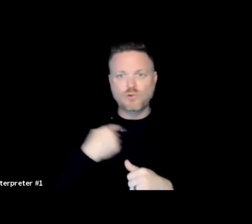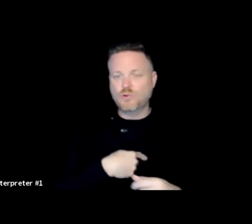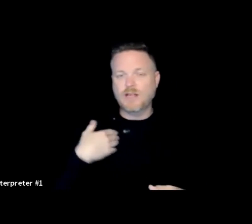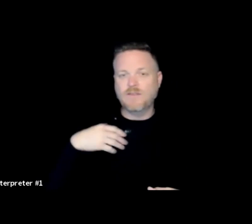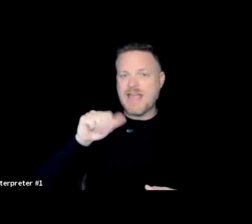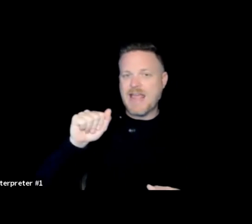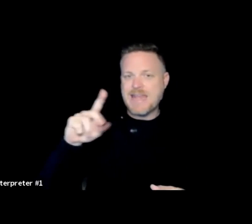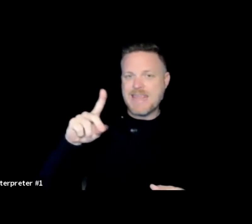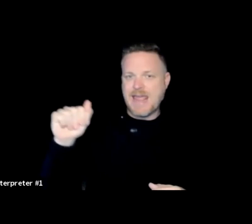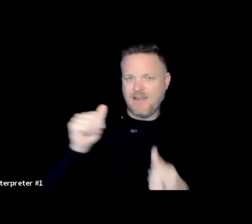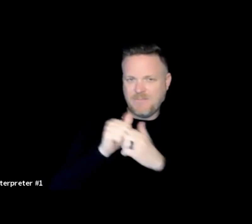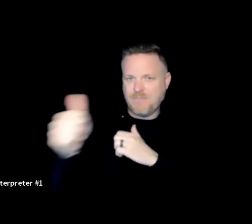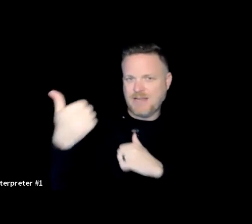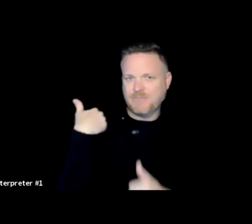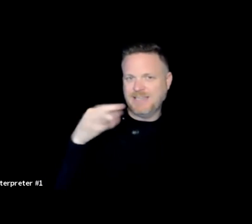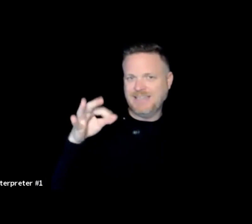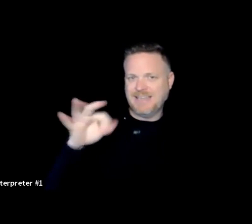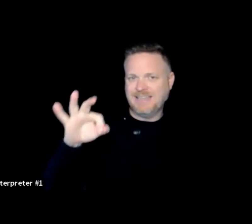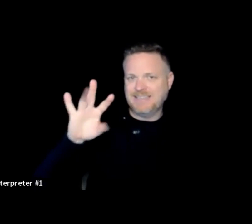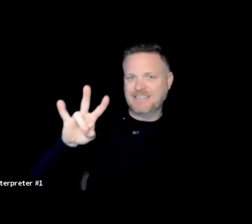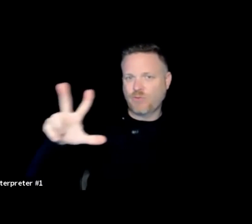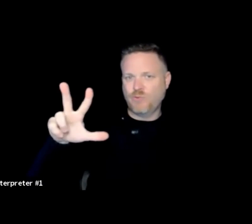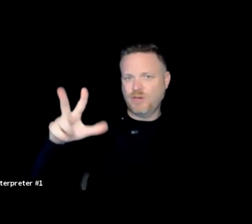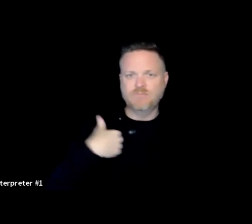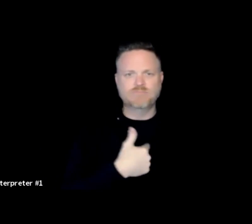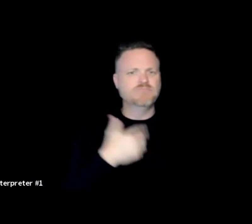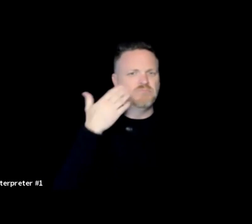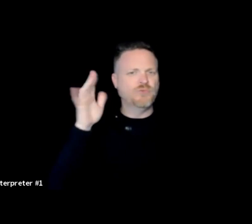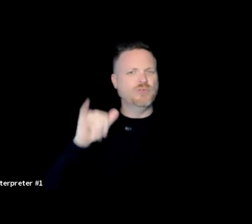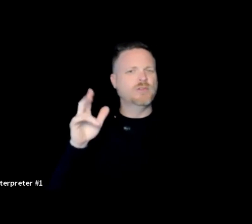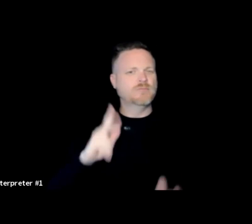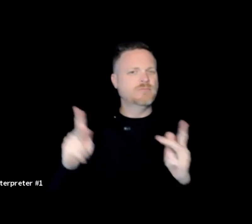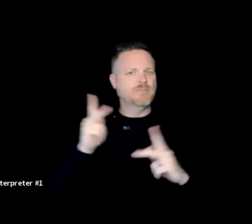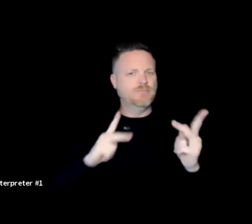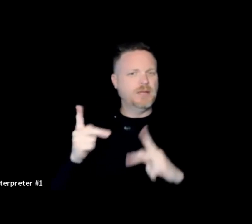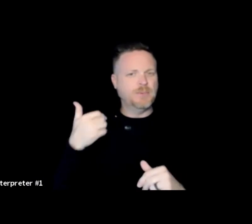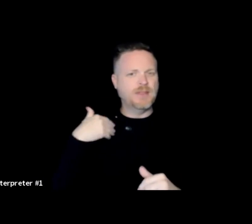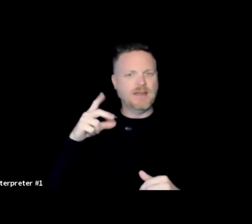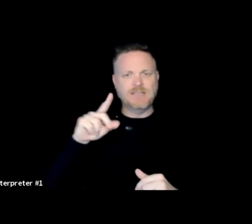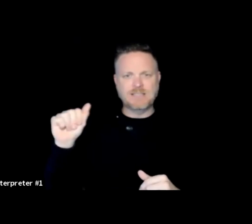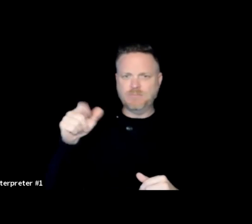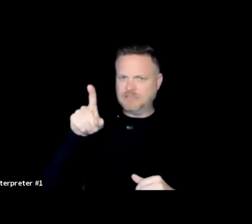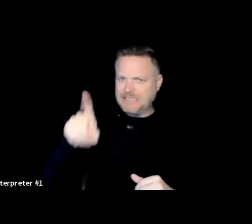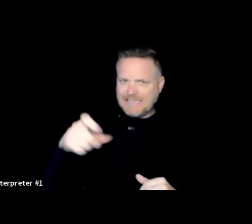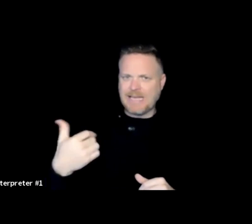in 1973 because we knew that people with disabilities needed specific accommodations.